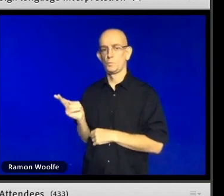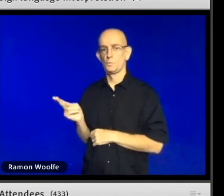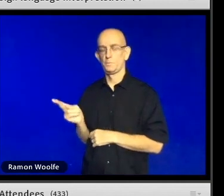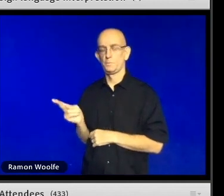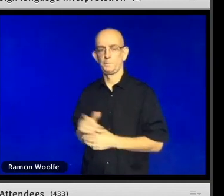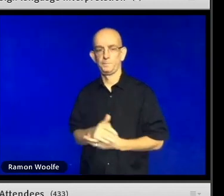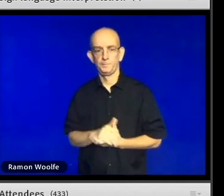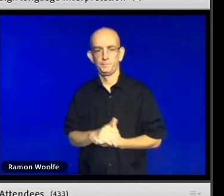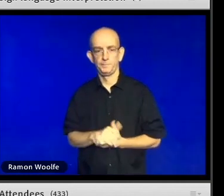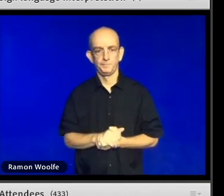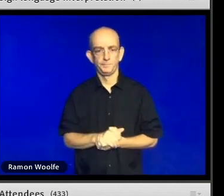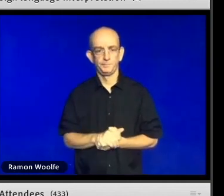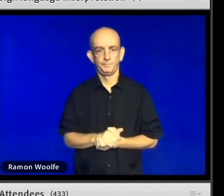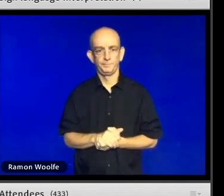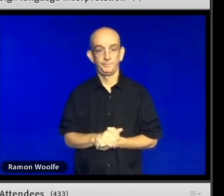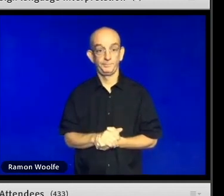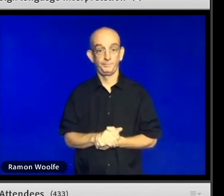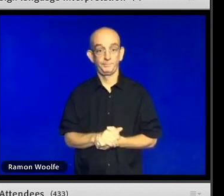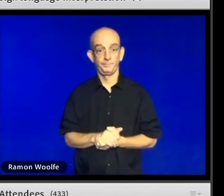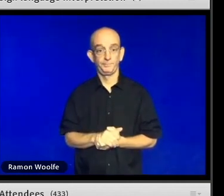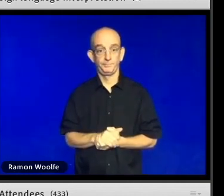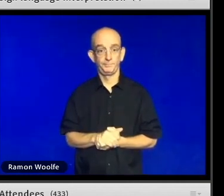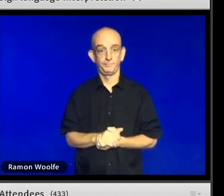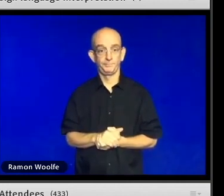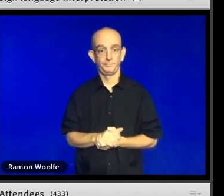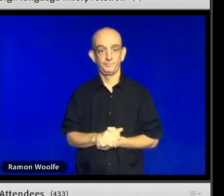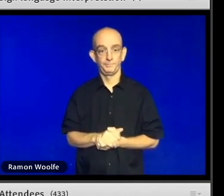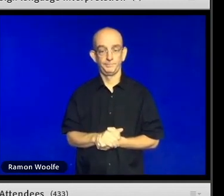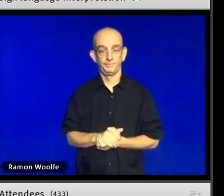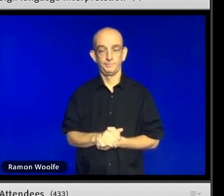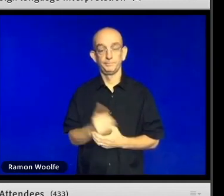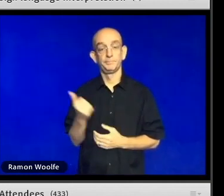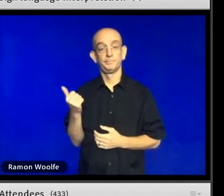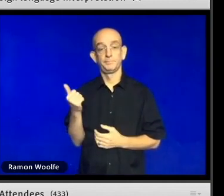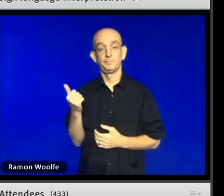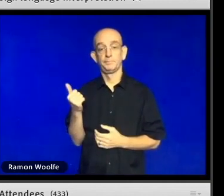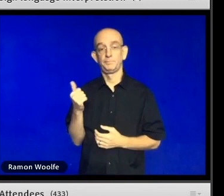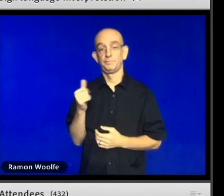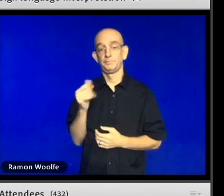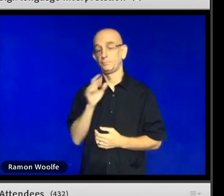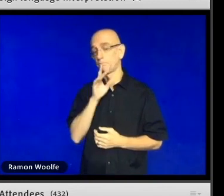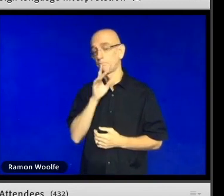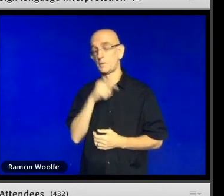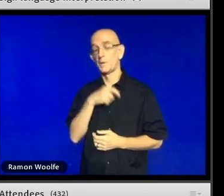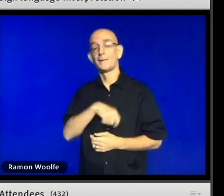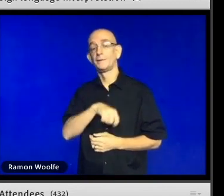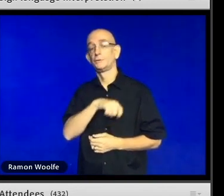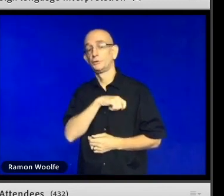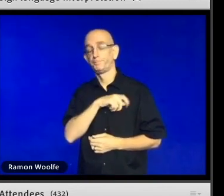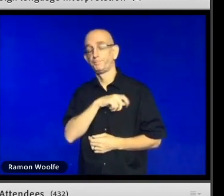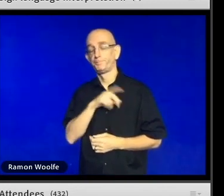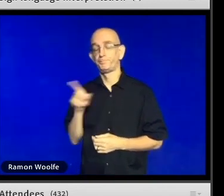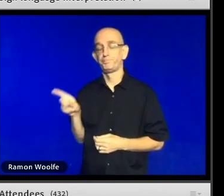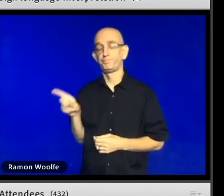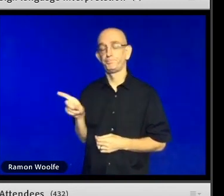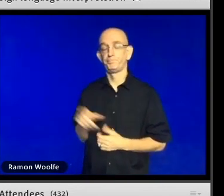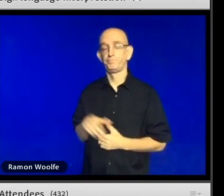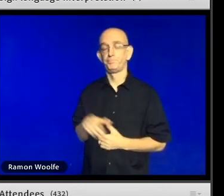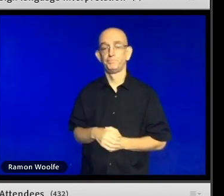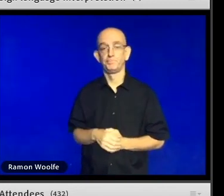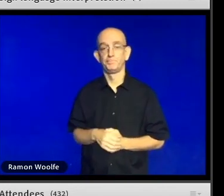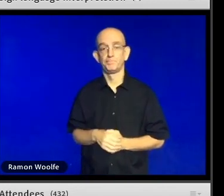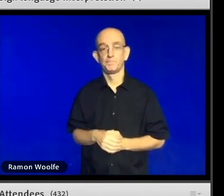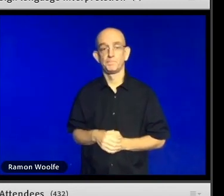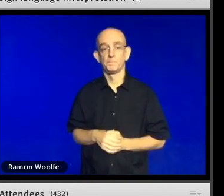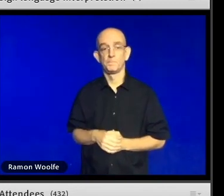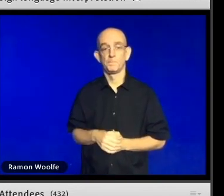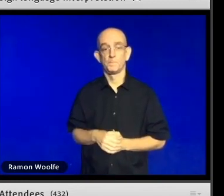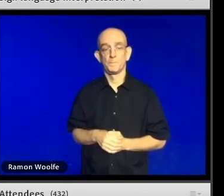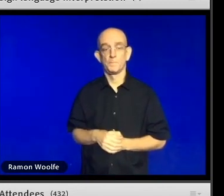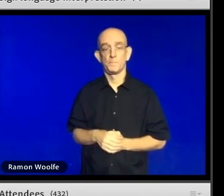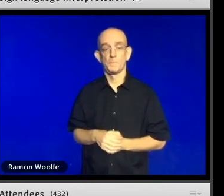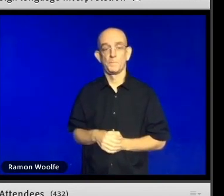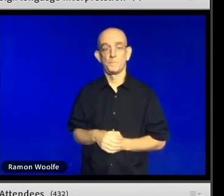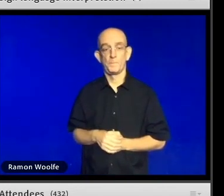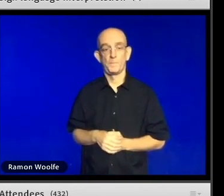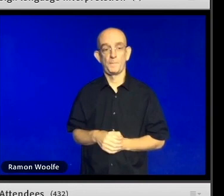We are doing in Spanish. I we think have the presentation now.